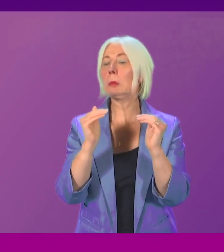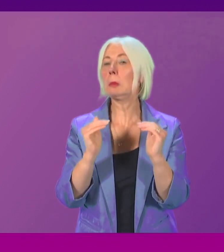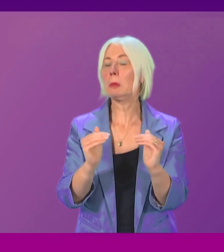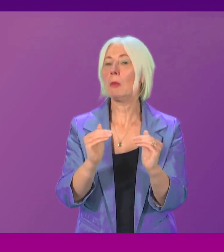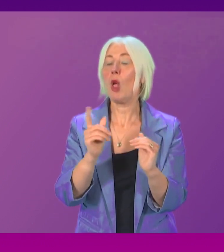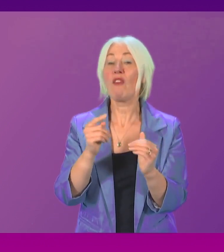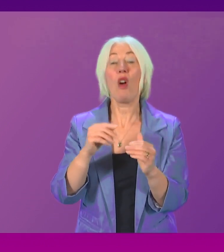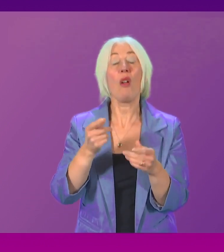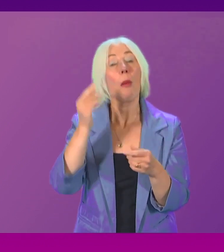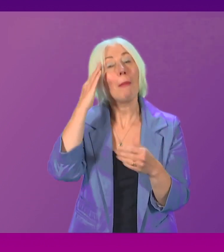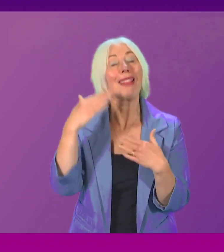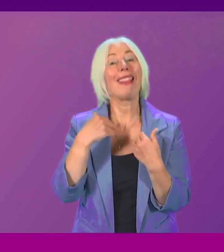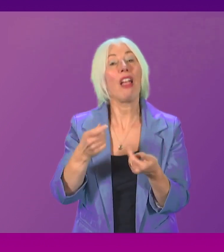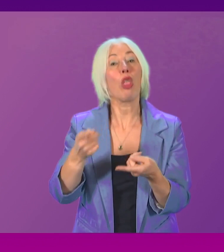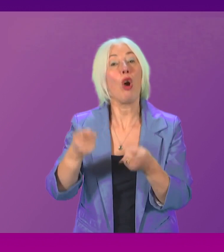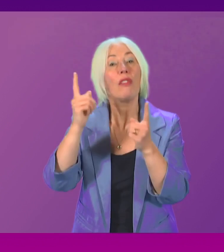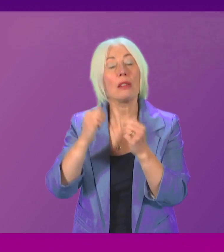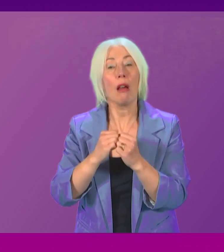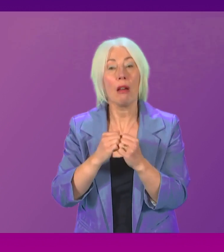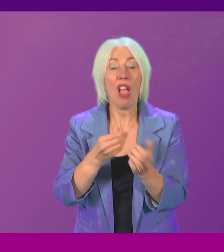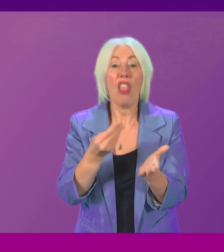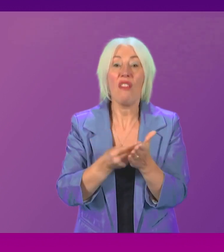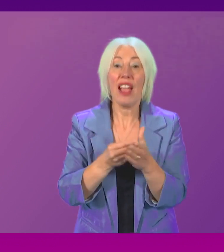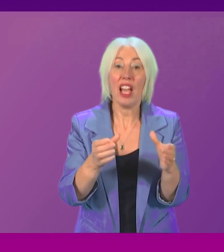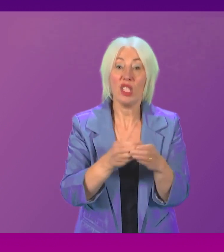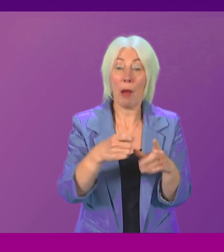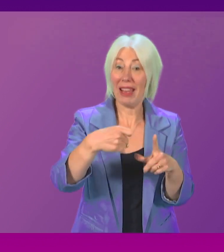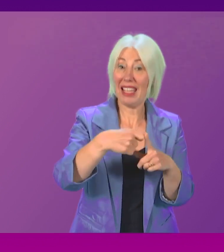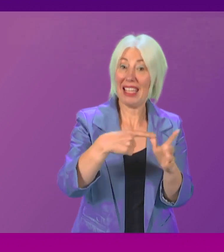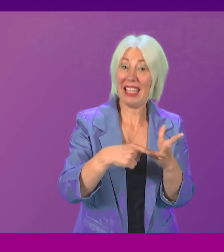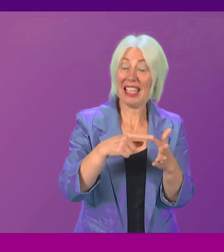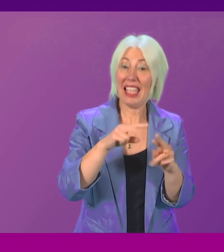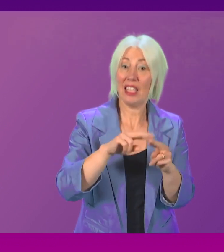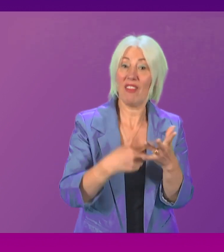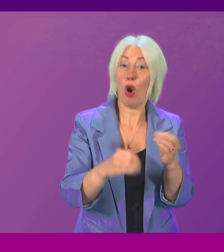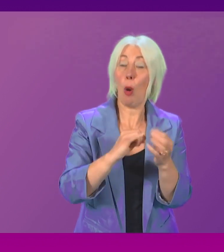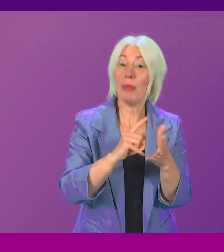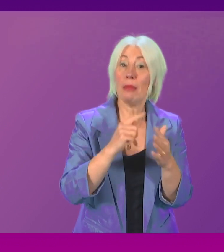Her finance department, headed by Kate Forbes, slashed £50 million from the mental health